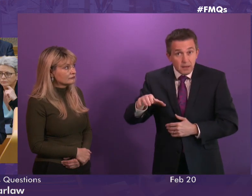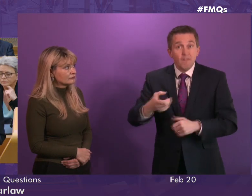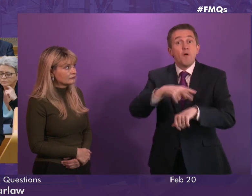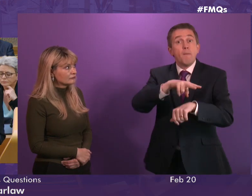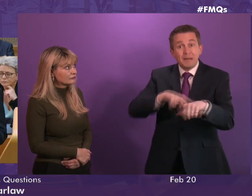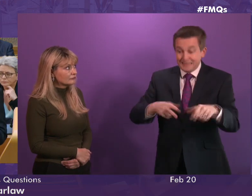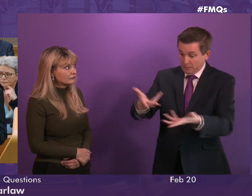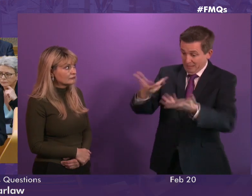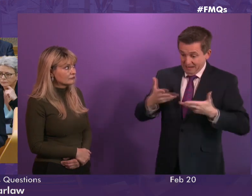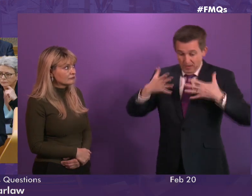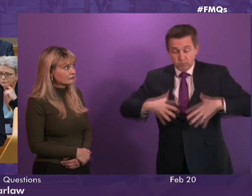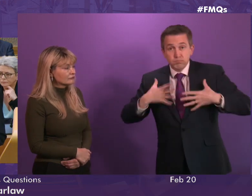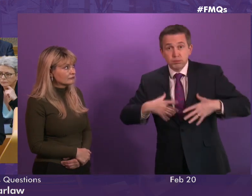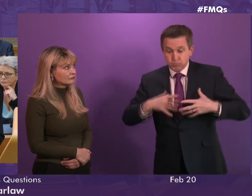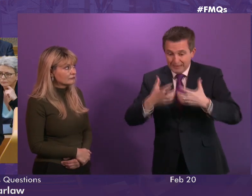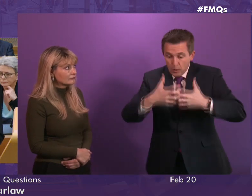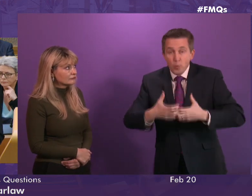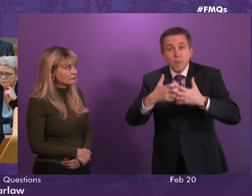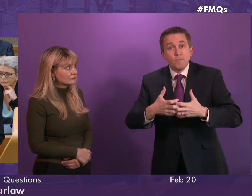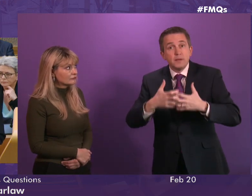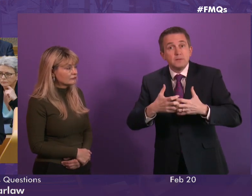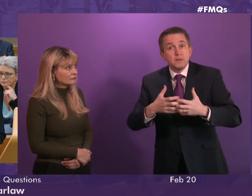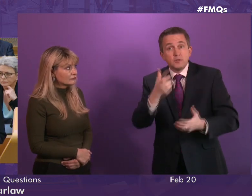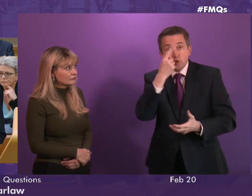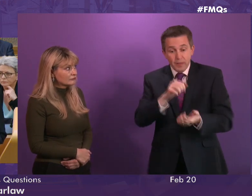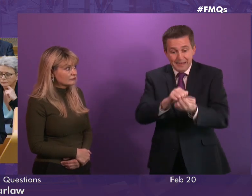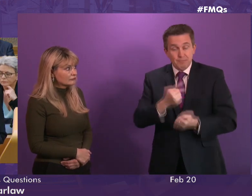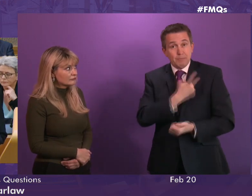that they need to keep the public and themselves safe.